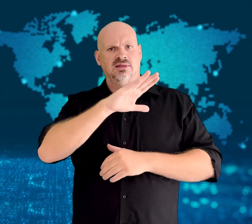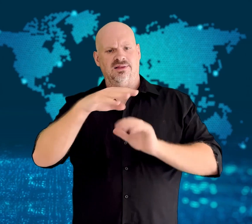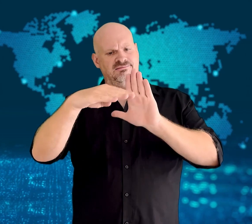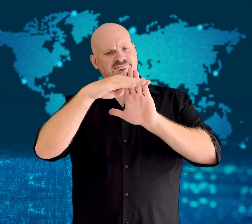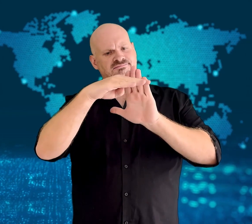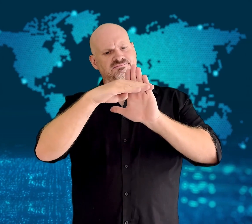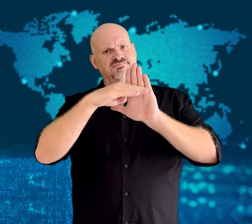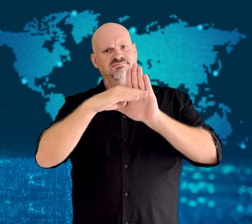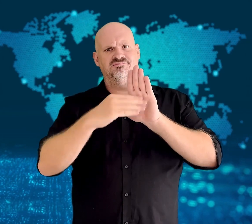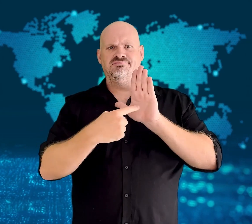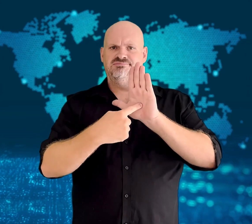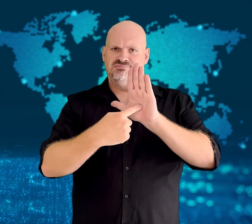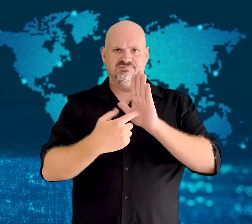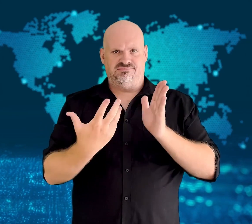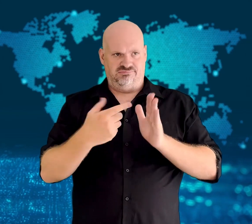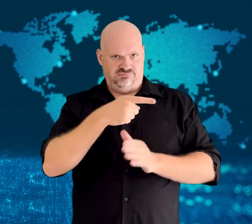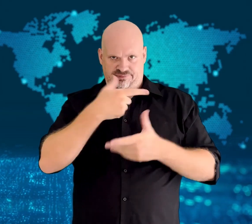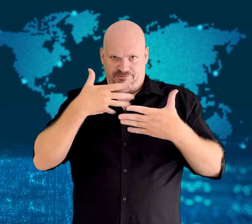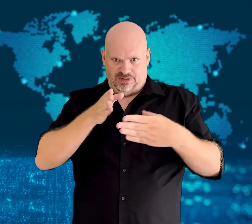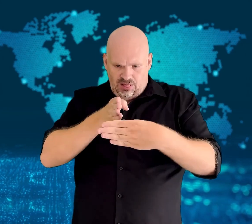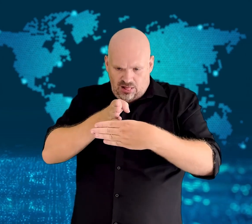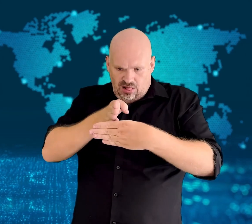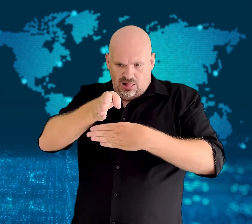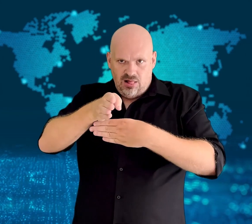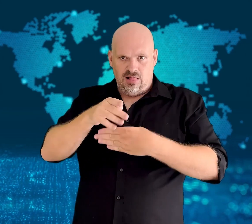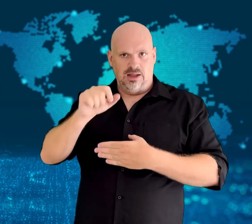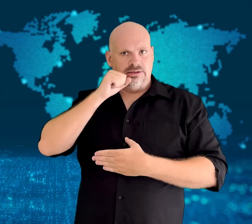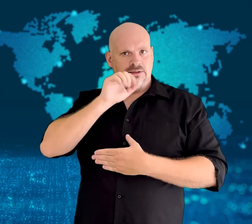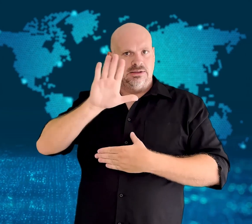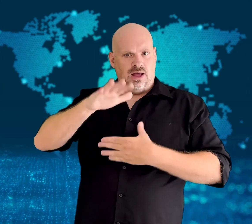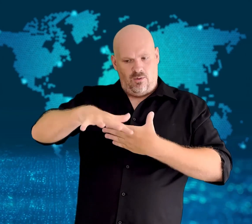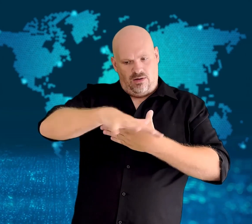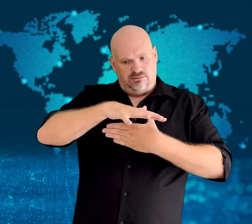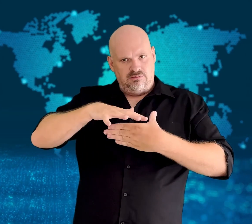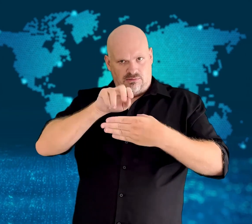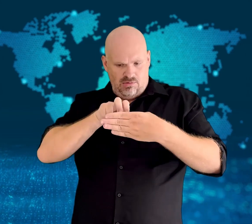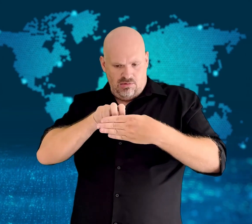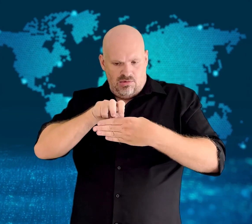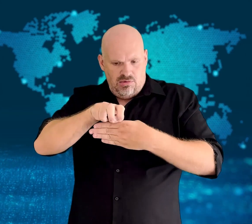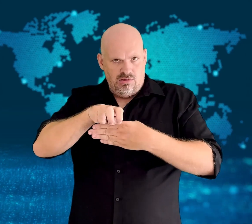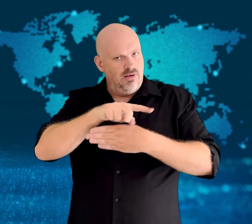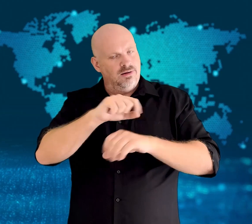were planned in the sea and airspace around Taiwan